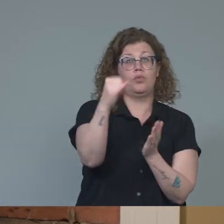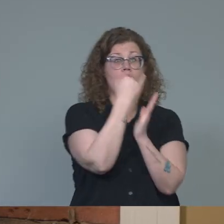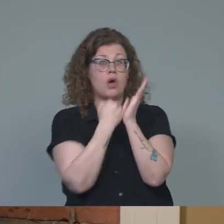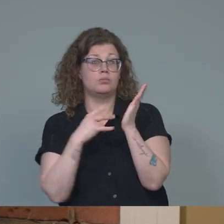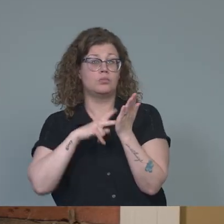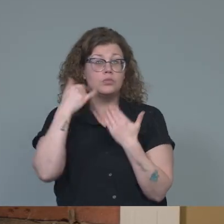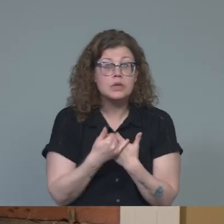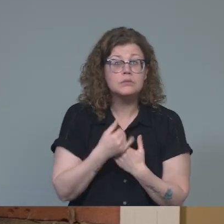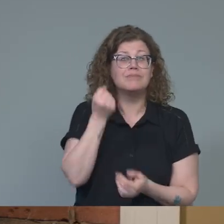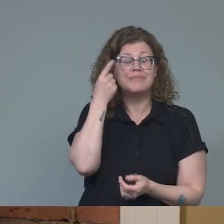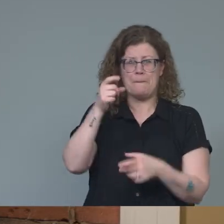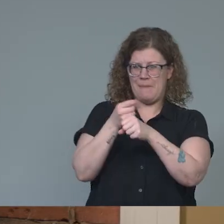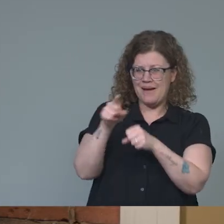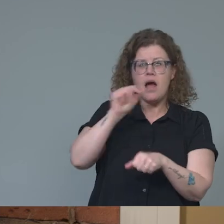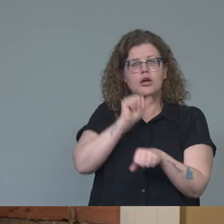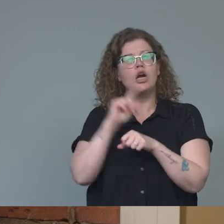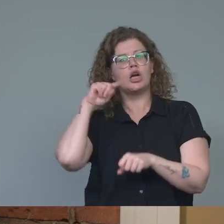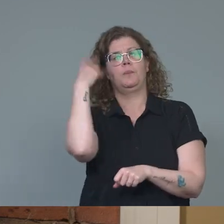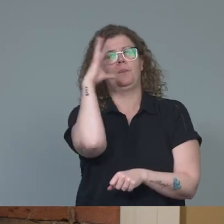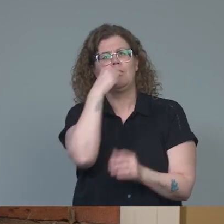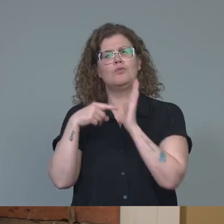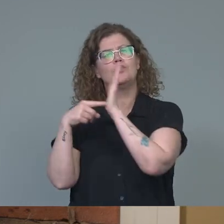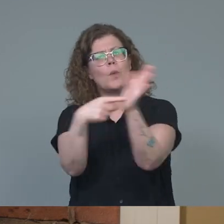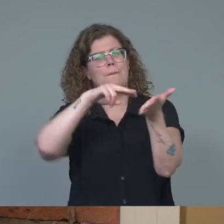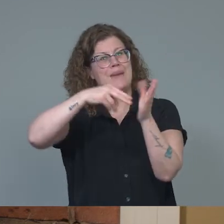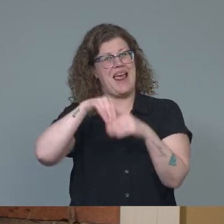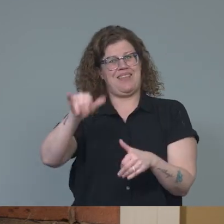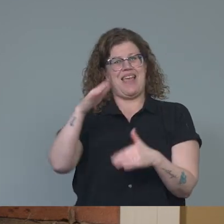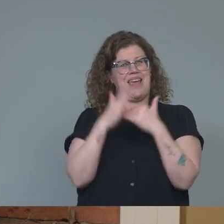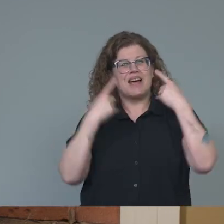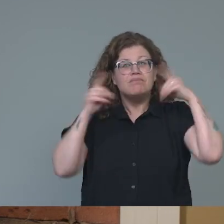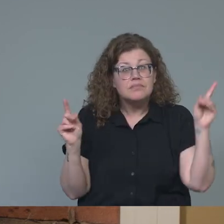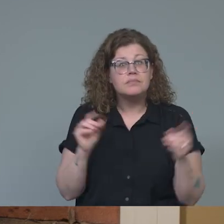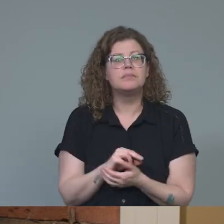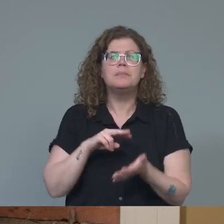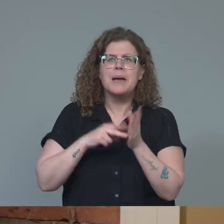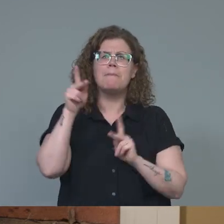them together in a way that then makes it look beautiful. Community arts sometimes get a bad rap,